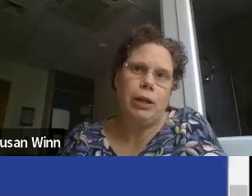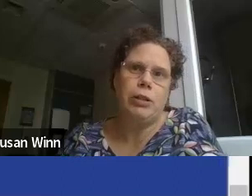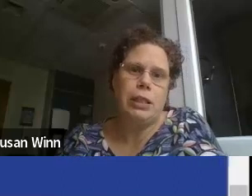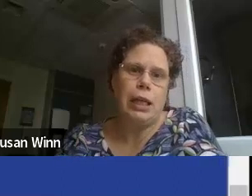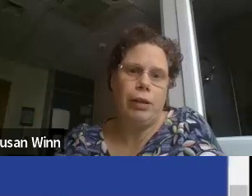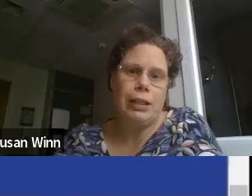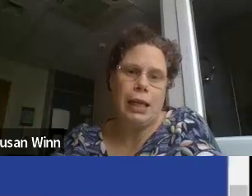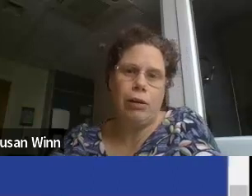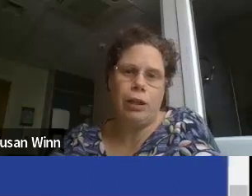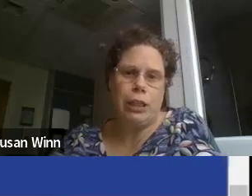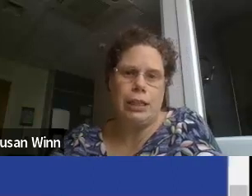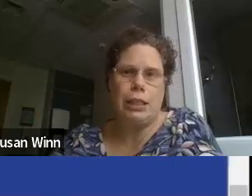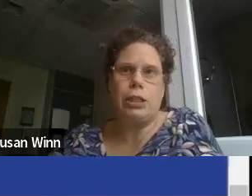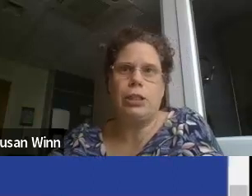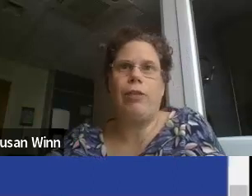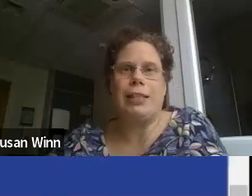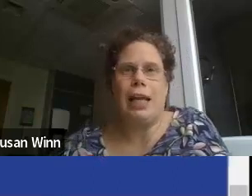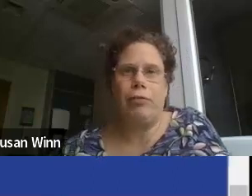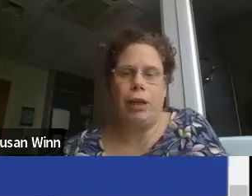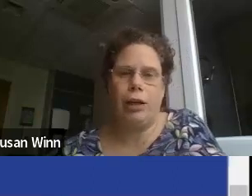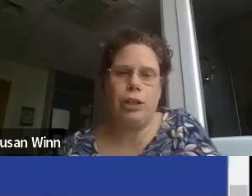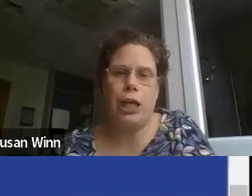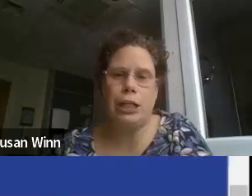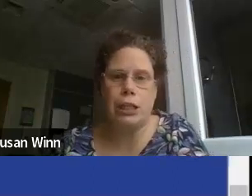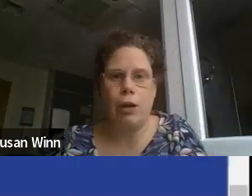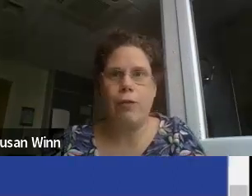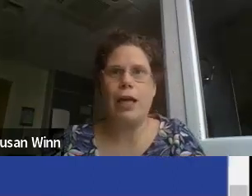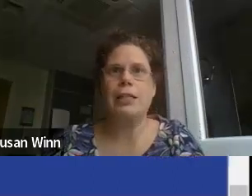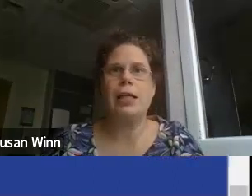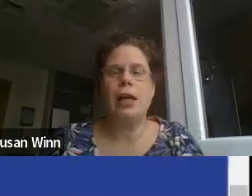Because hearing technologies is such a vast area and changes so fast,